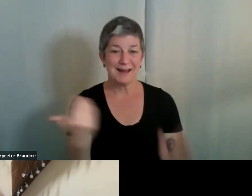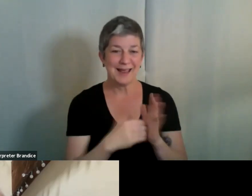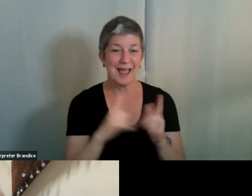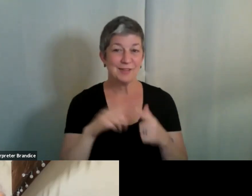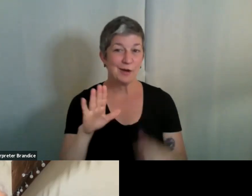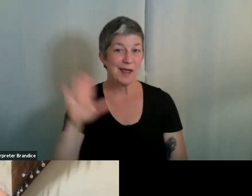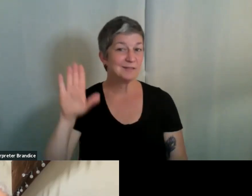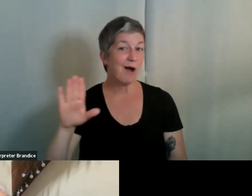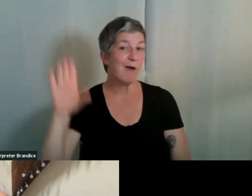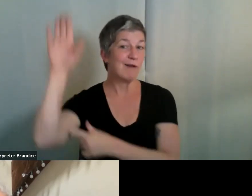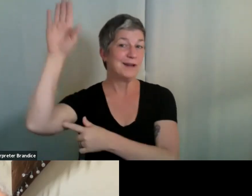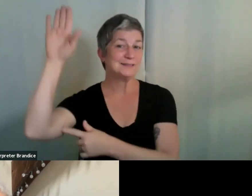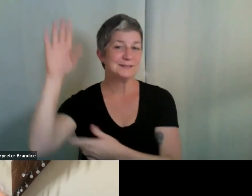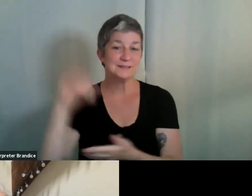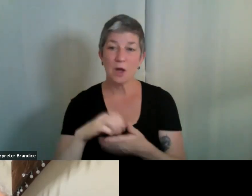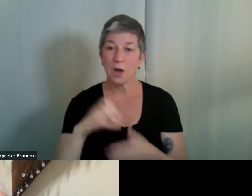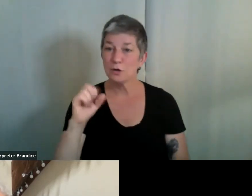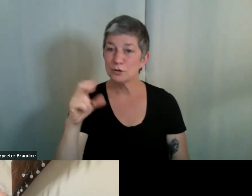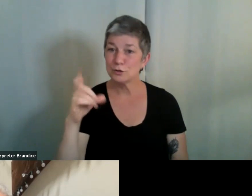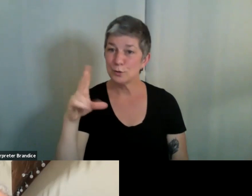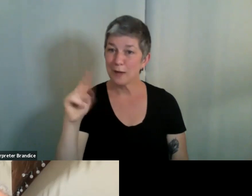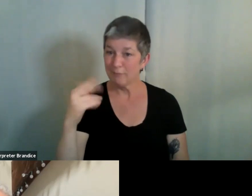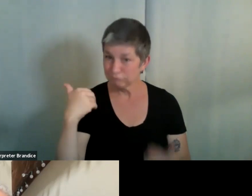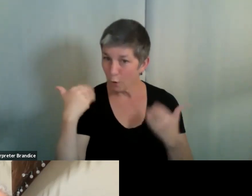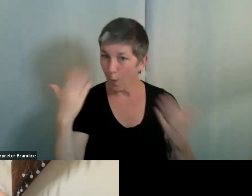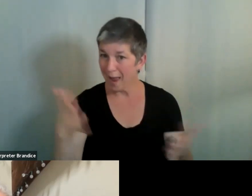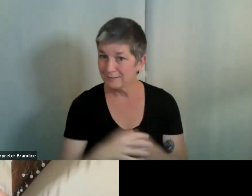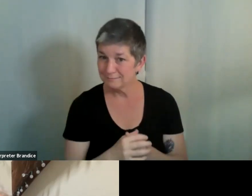So Sudan, the floor is yours, if you want to unmute.